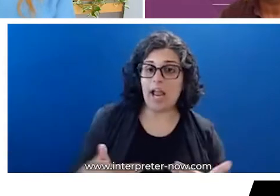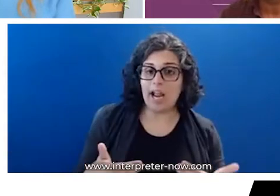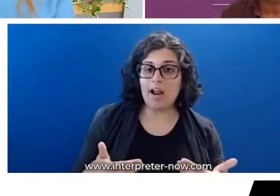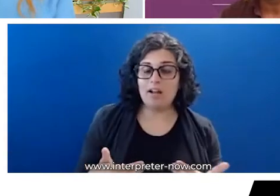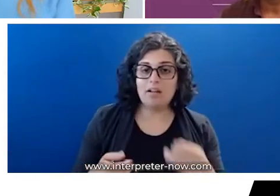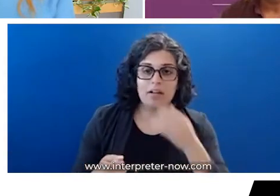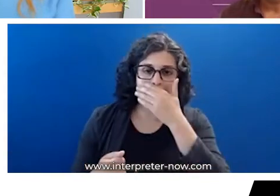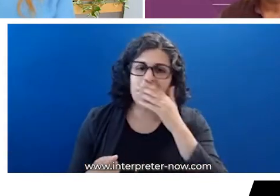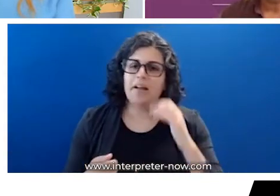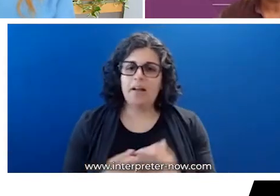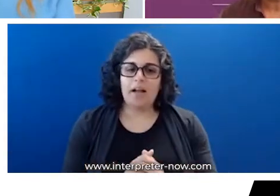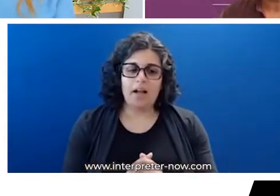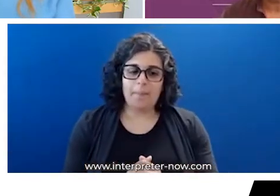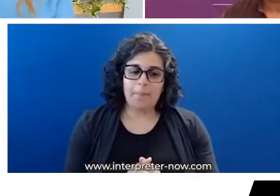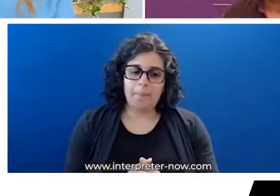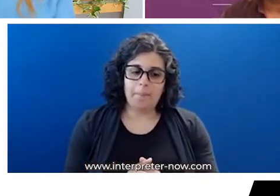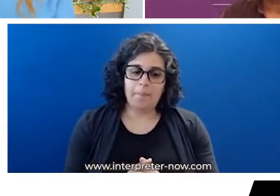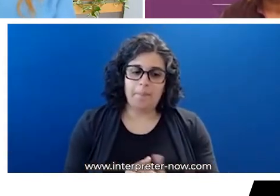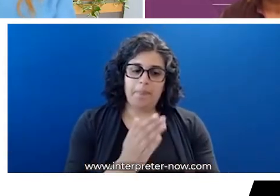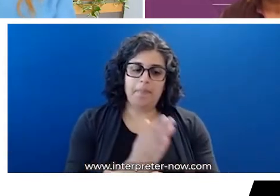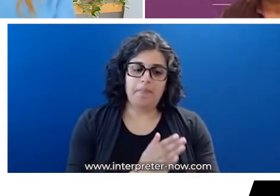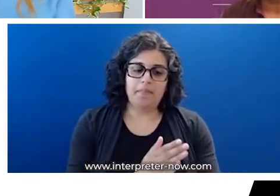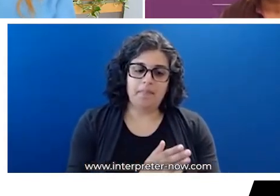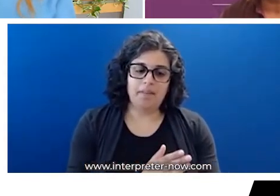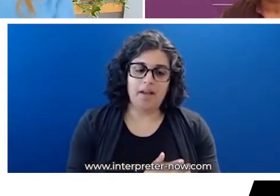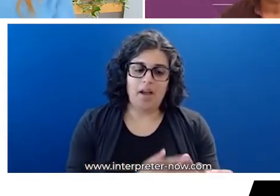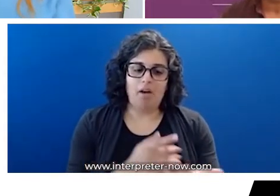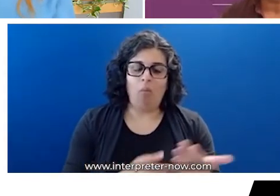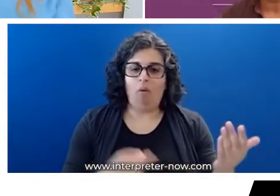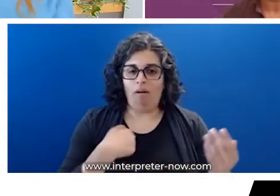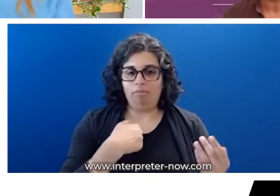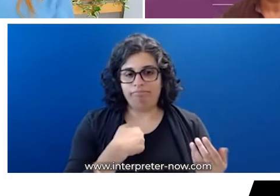And so, some of the examples that I often will share with organizations that are navigating